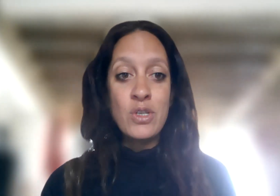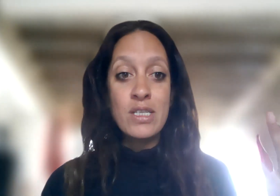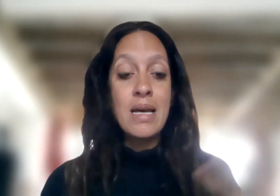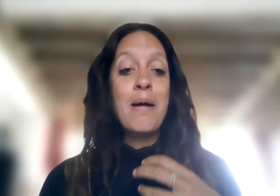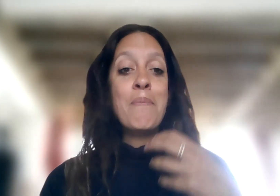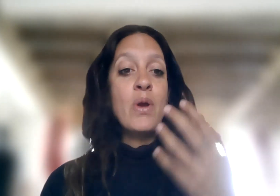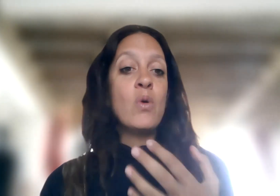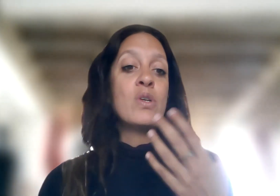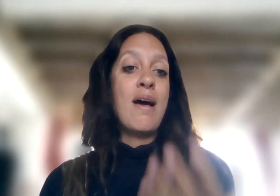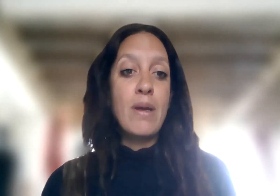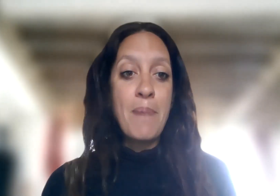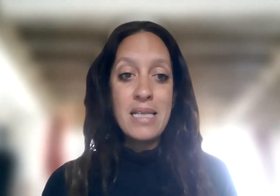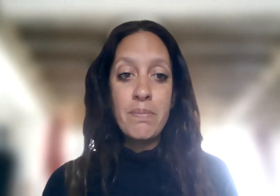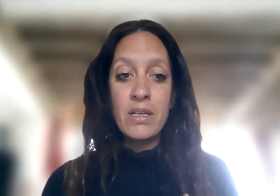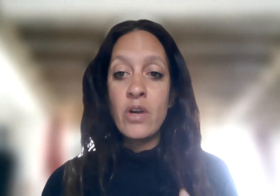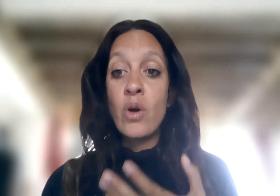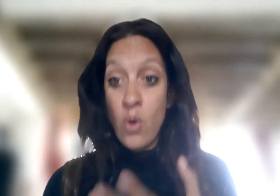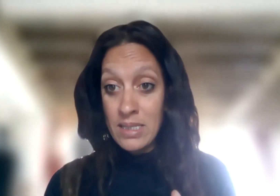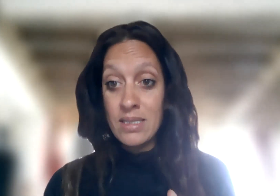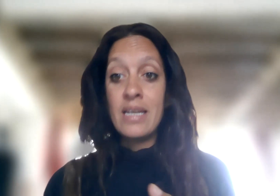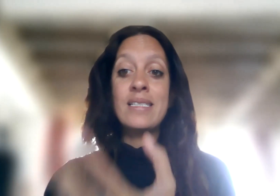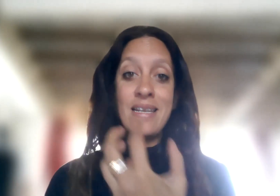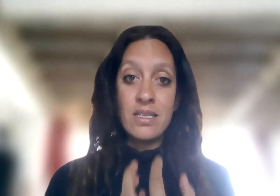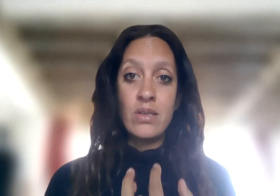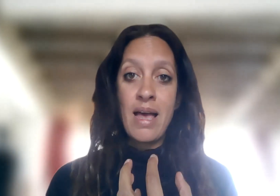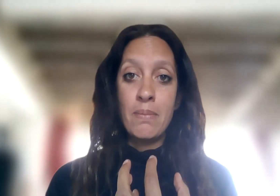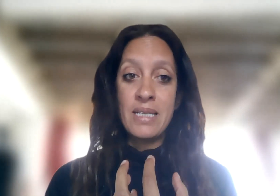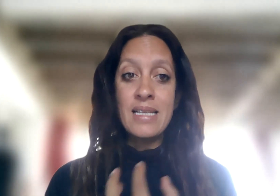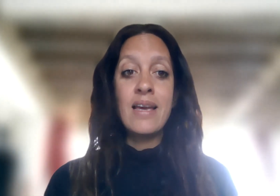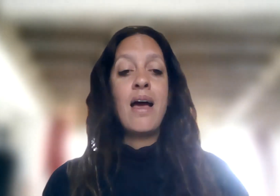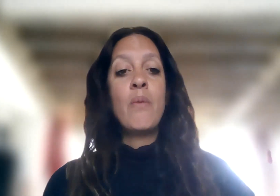countries with strategic planning is done in a more inclusive way.